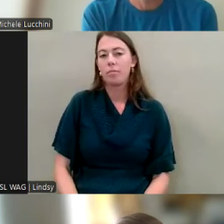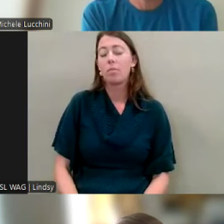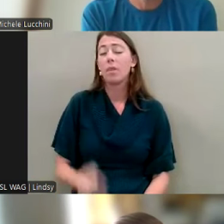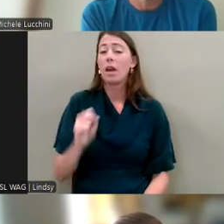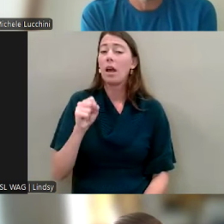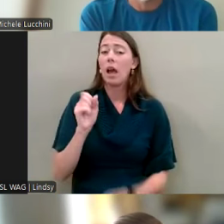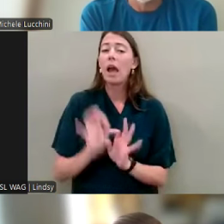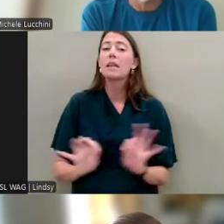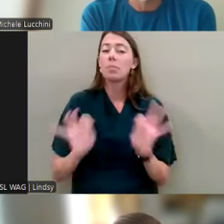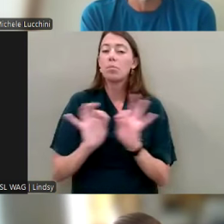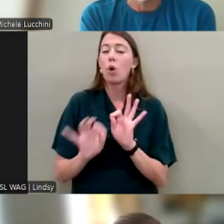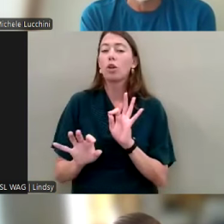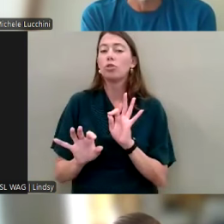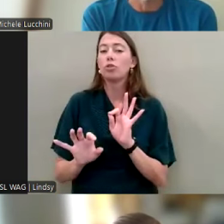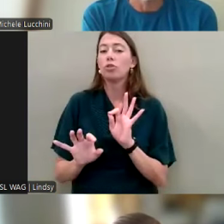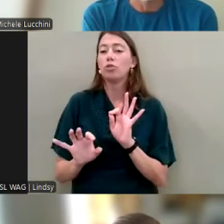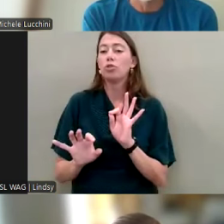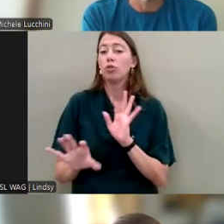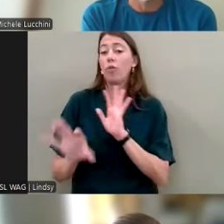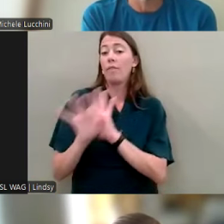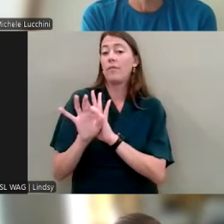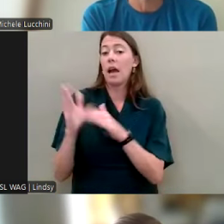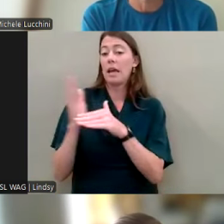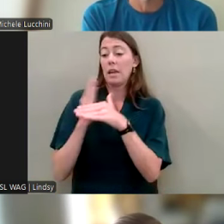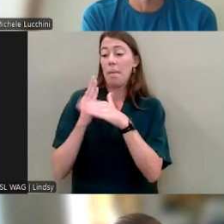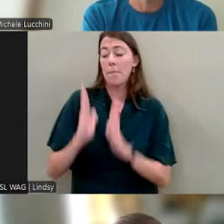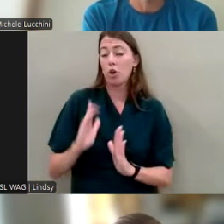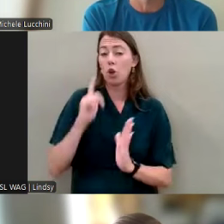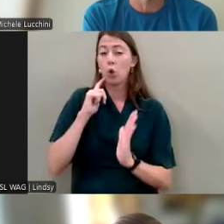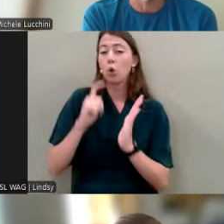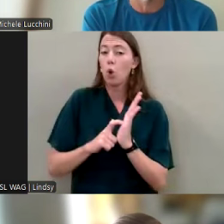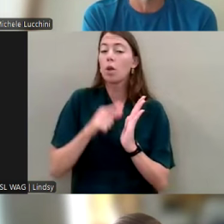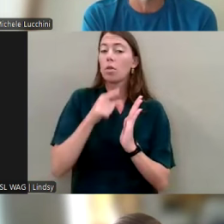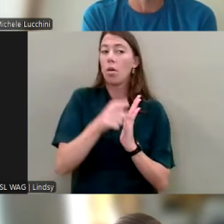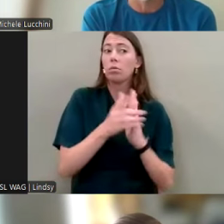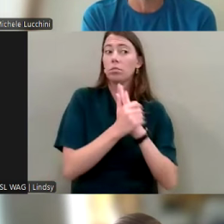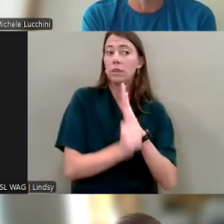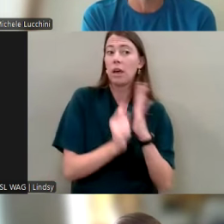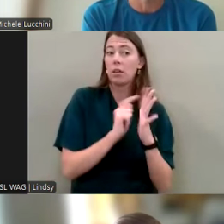just good in auditing your digital properties, but is also able to audit your processes,